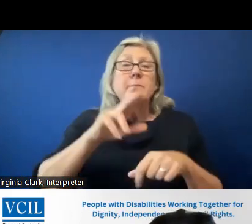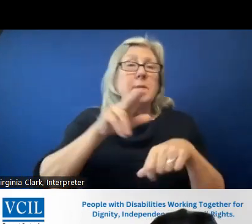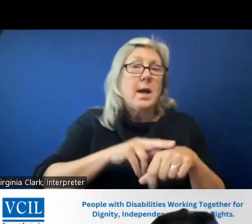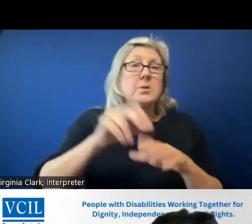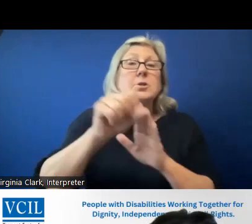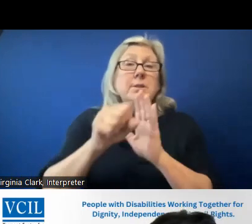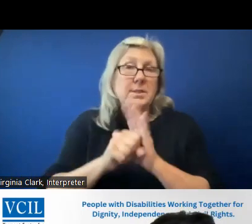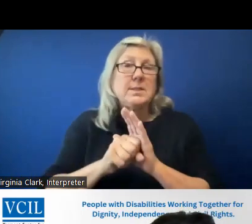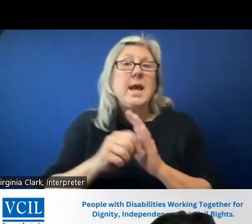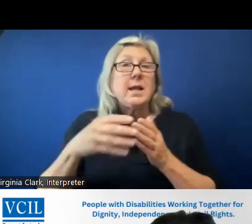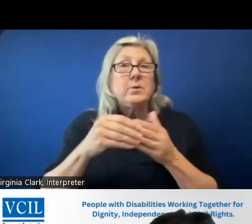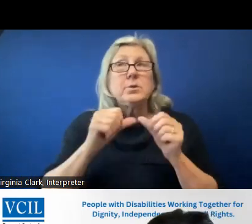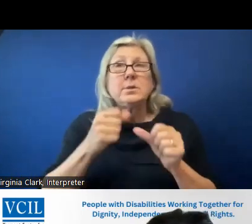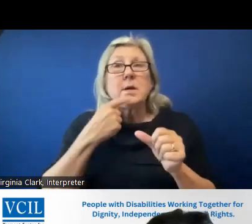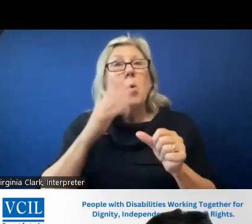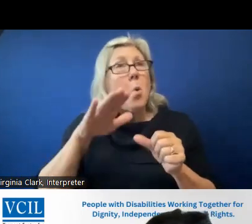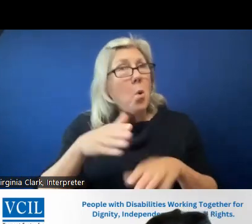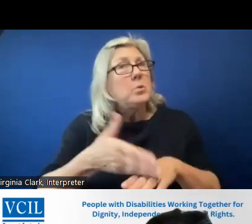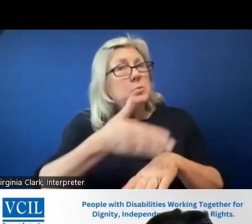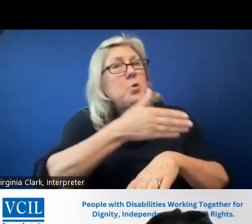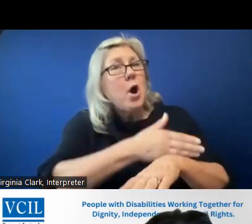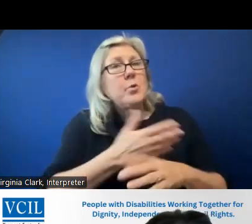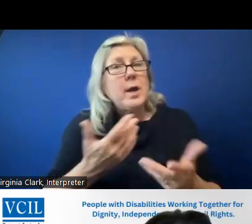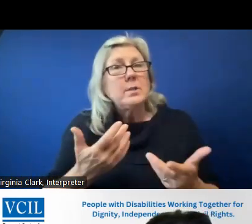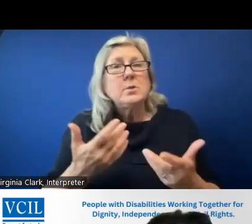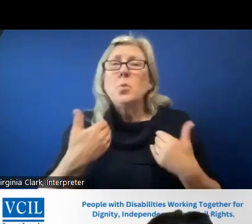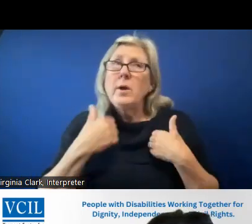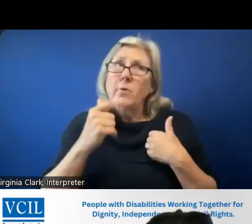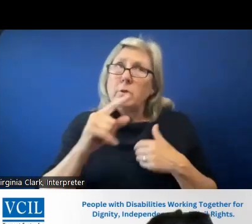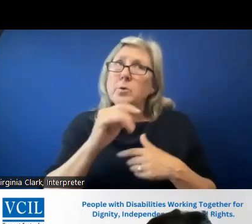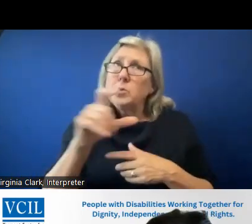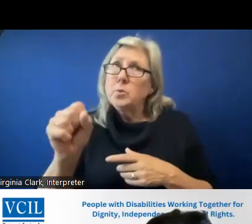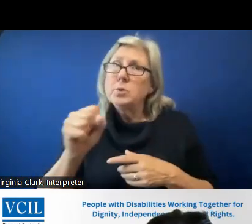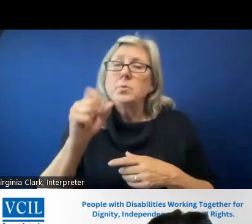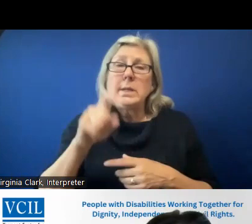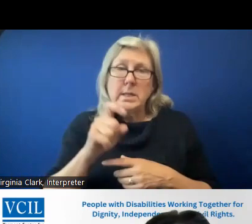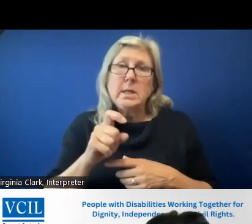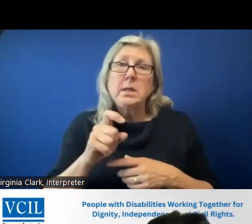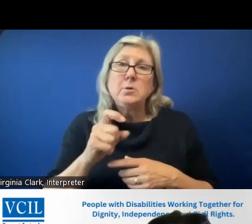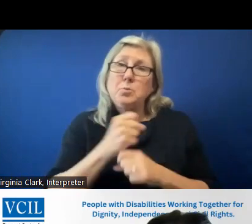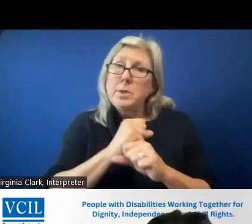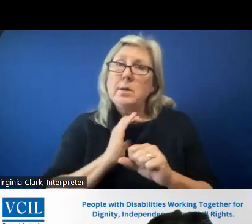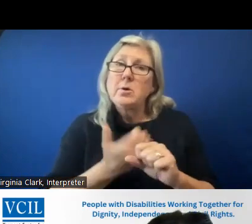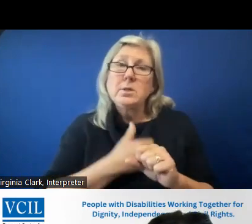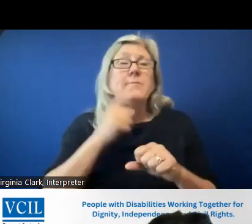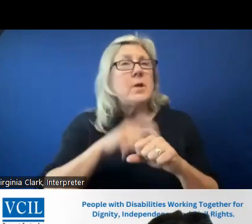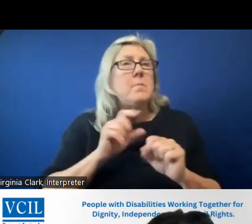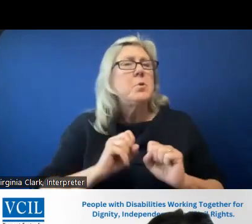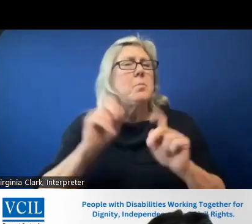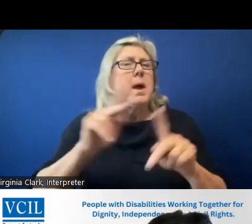progress, that we have all of the tools we need to protect ourselves and it's time to go back to normal. In reality, we have done nothing more than